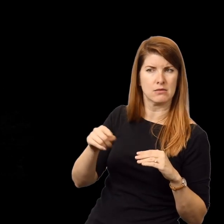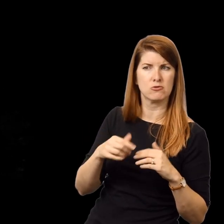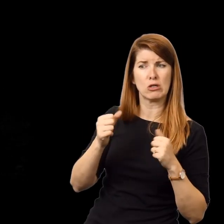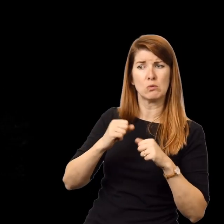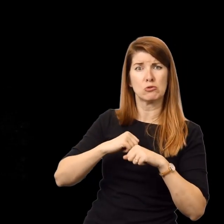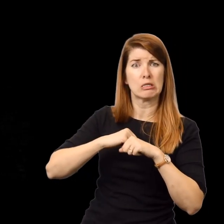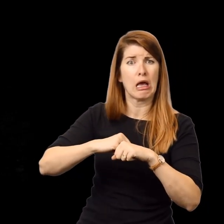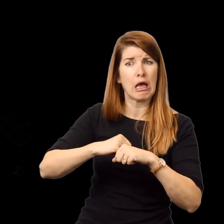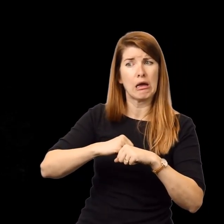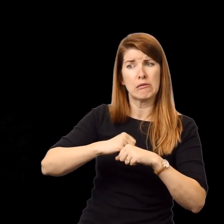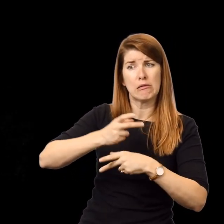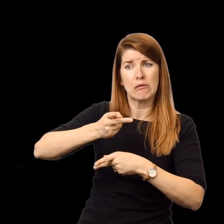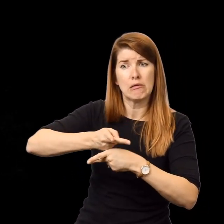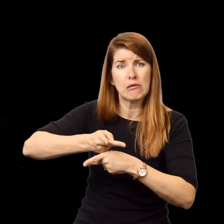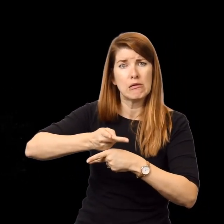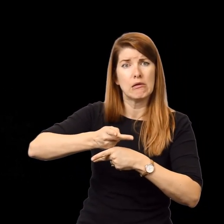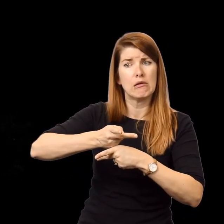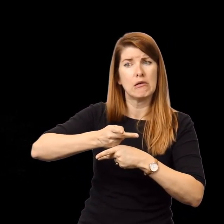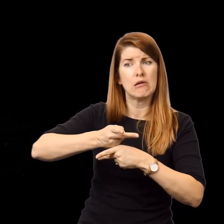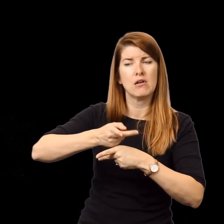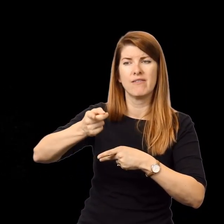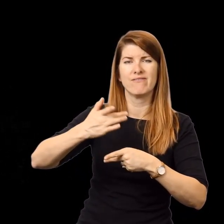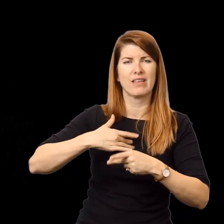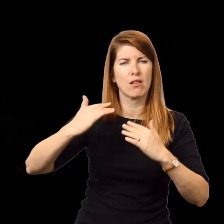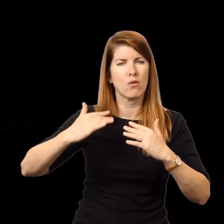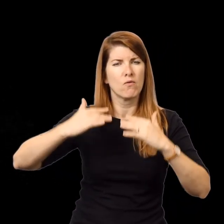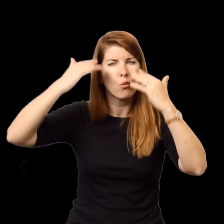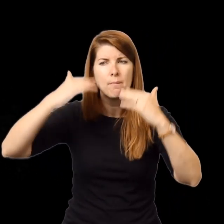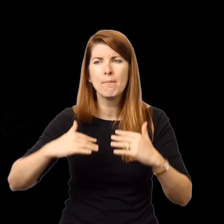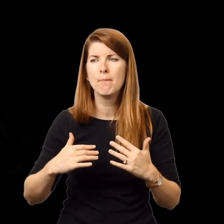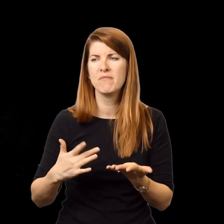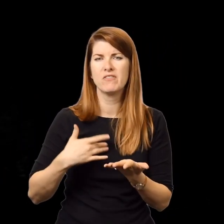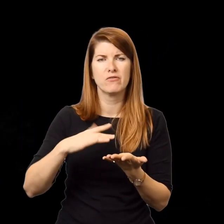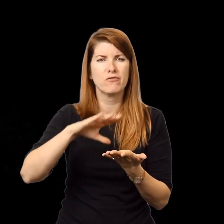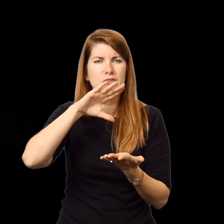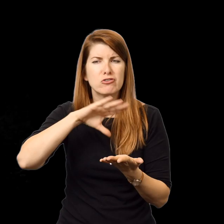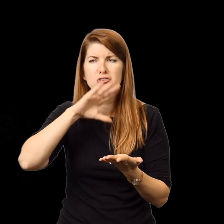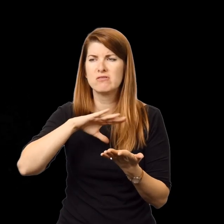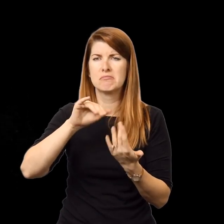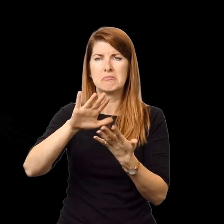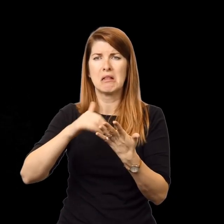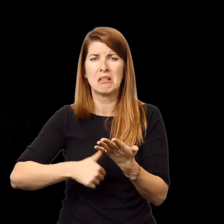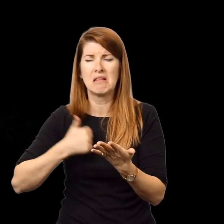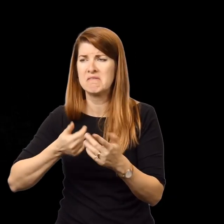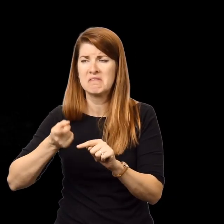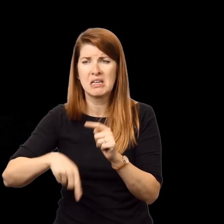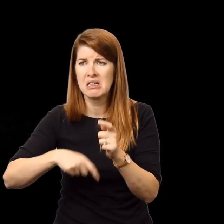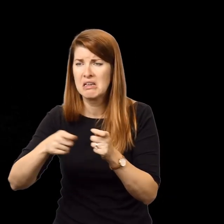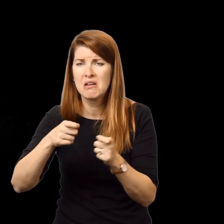They try and protect these kids from the overwhelming frustration of life.